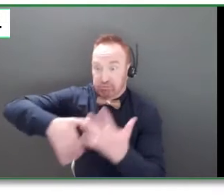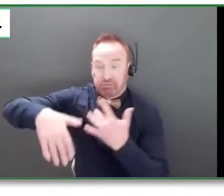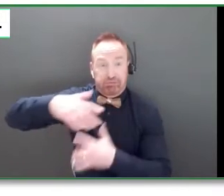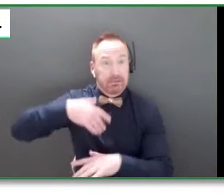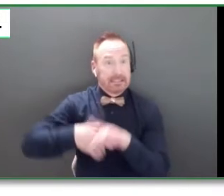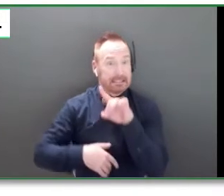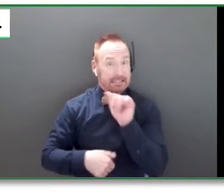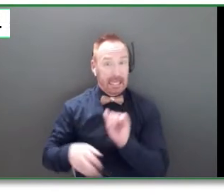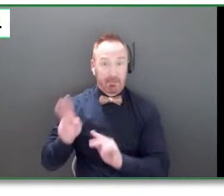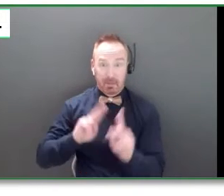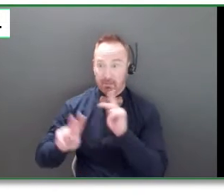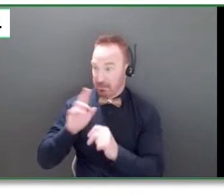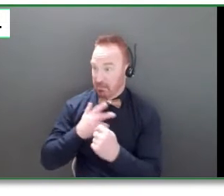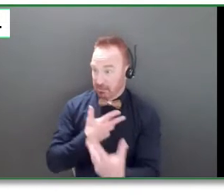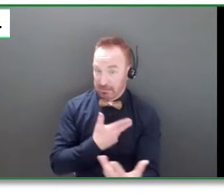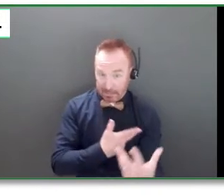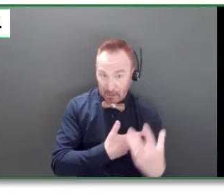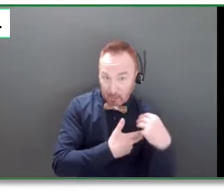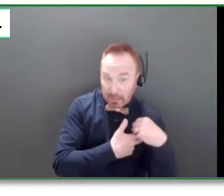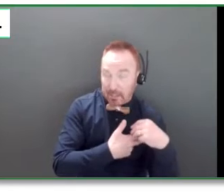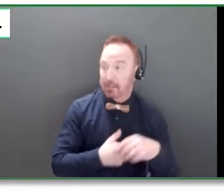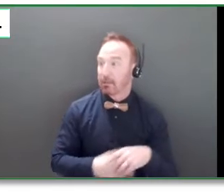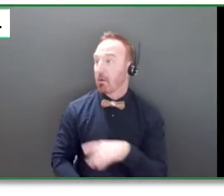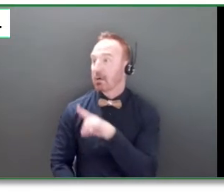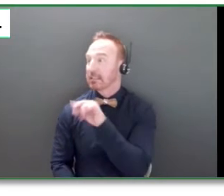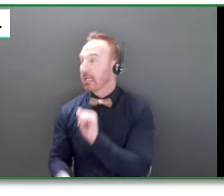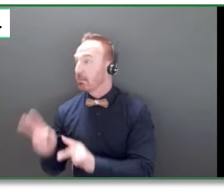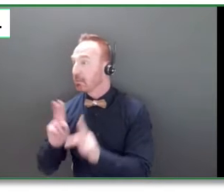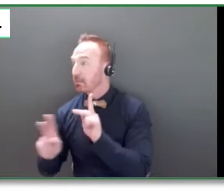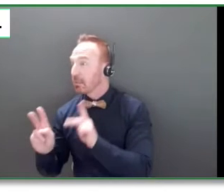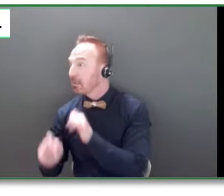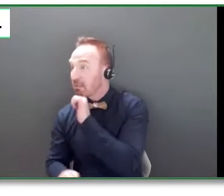non-disabled people in their social circles.